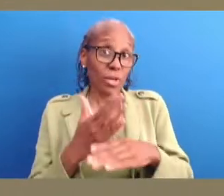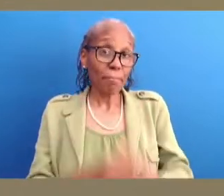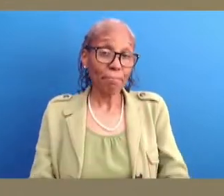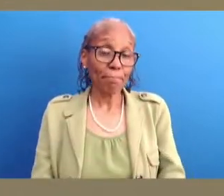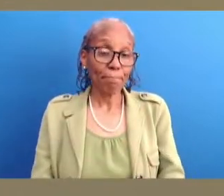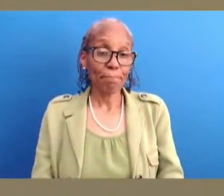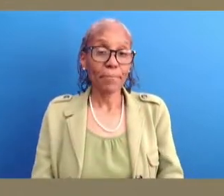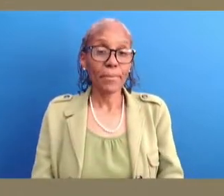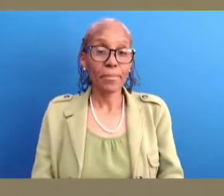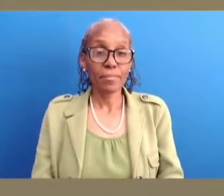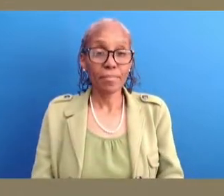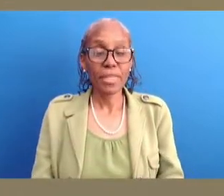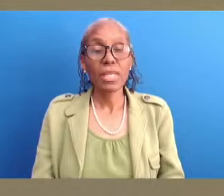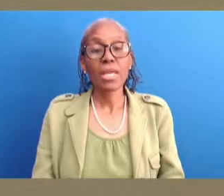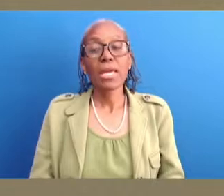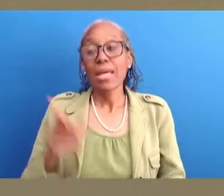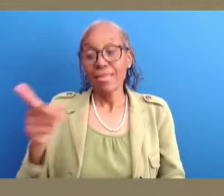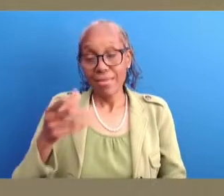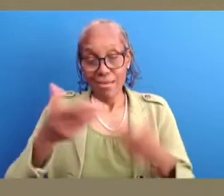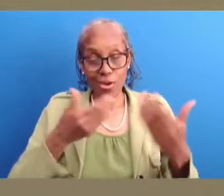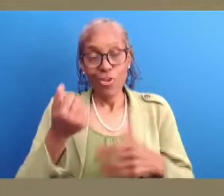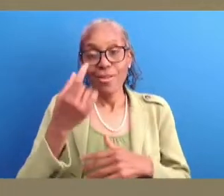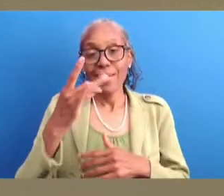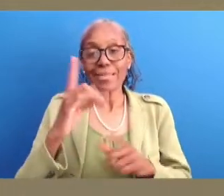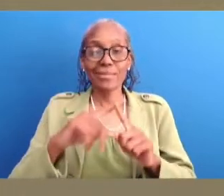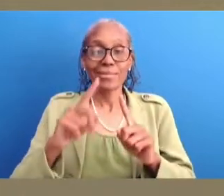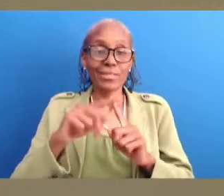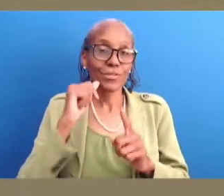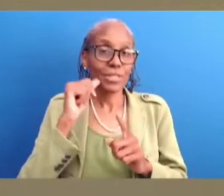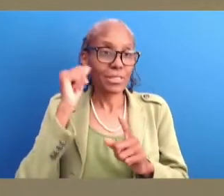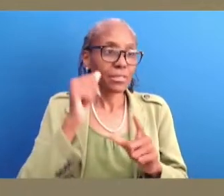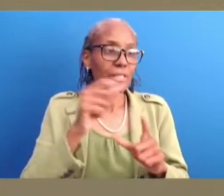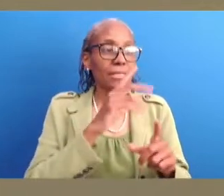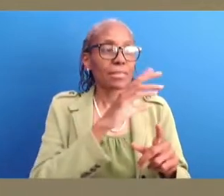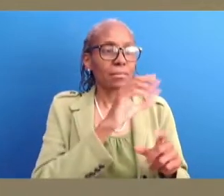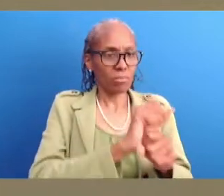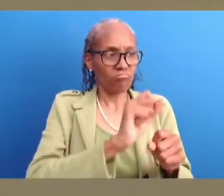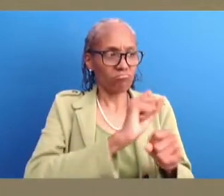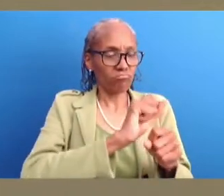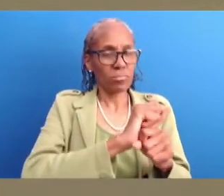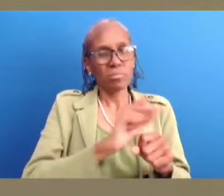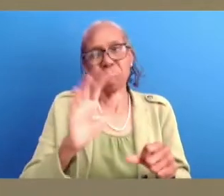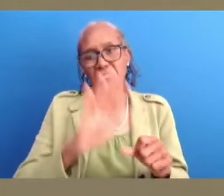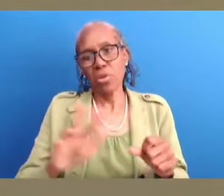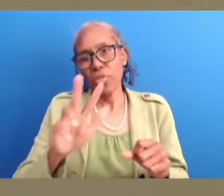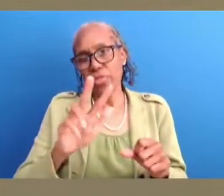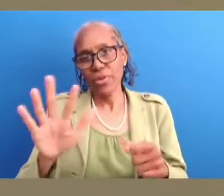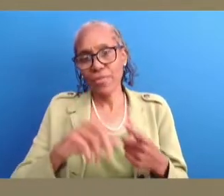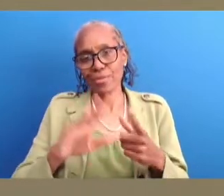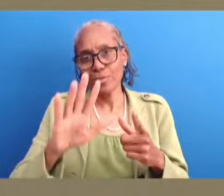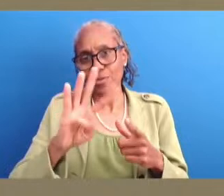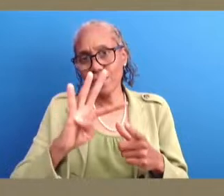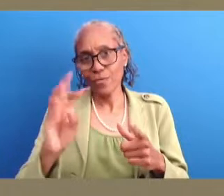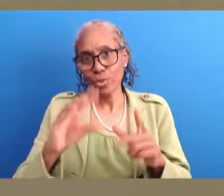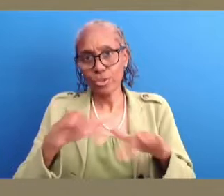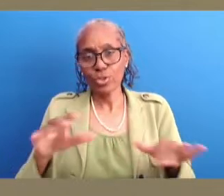OF OUR DENOMINATION WOULD HAVE A